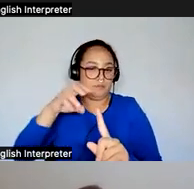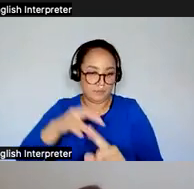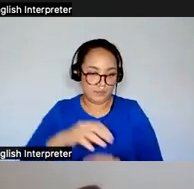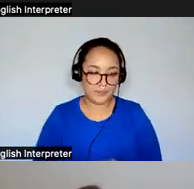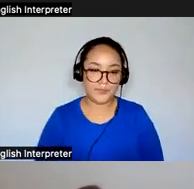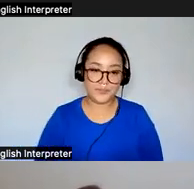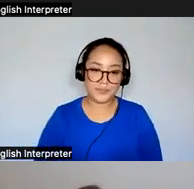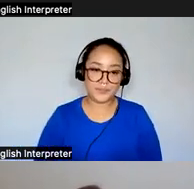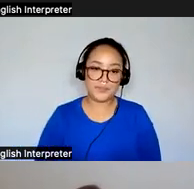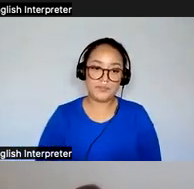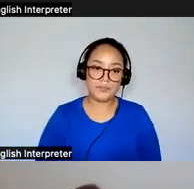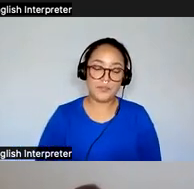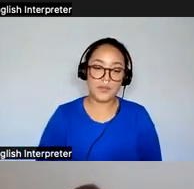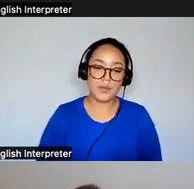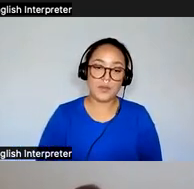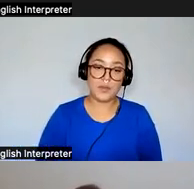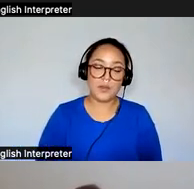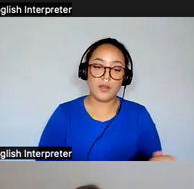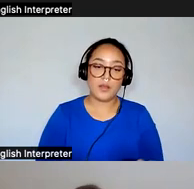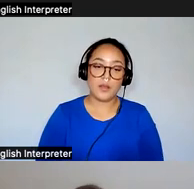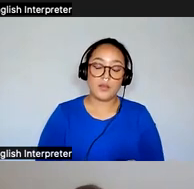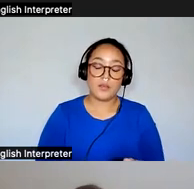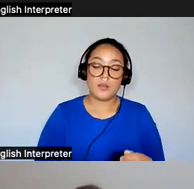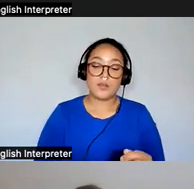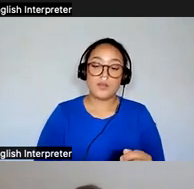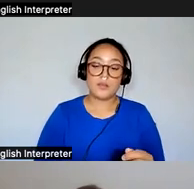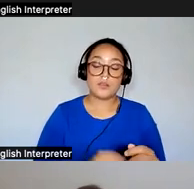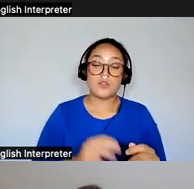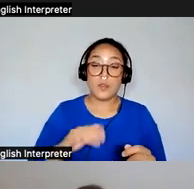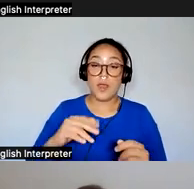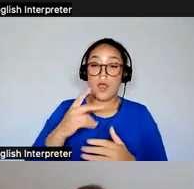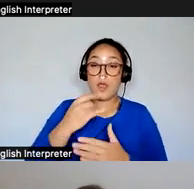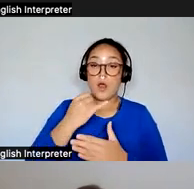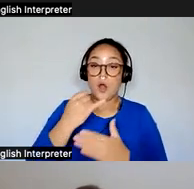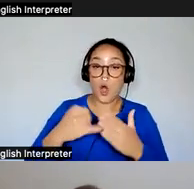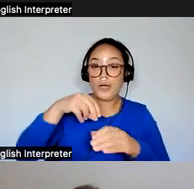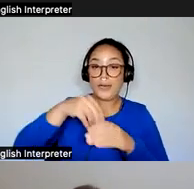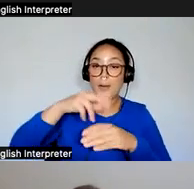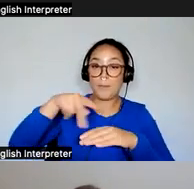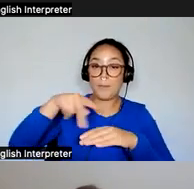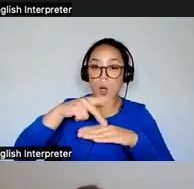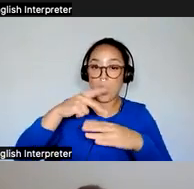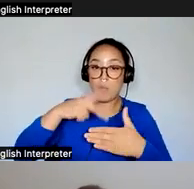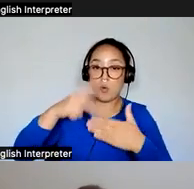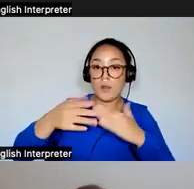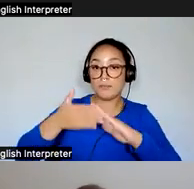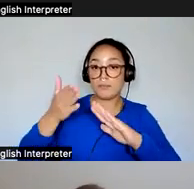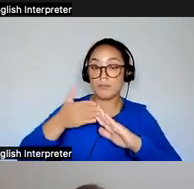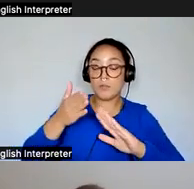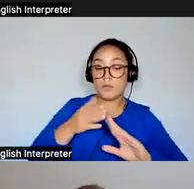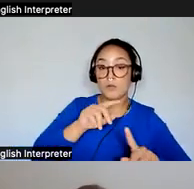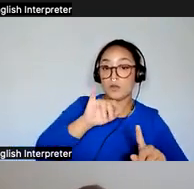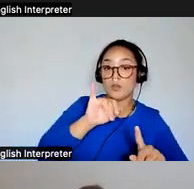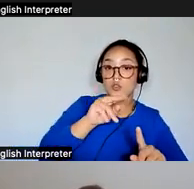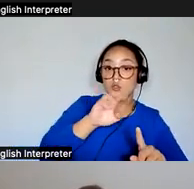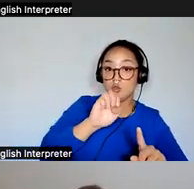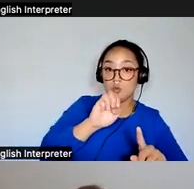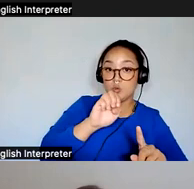So the Arts in the Parks program runs from June to September 2023.